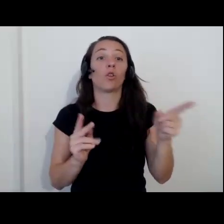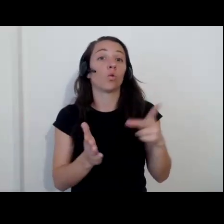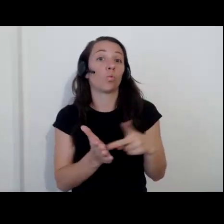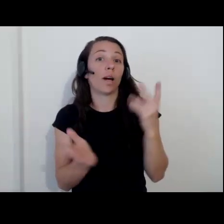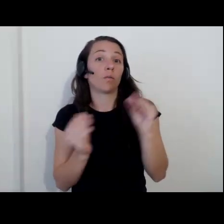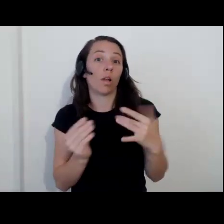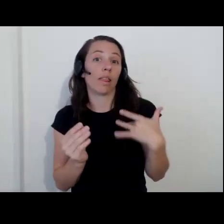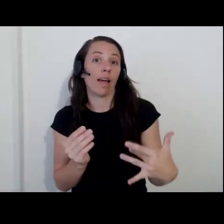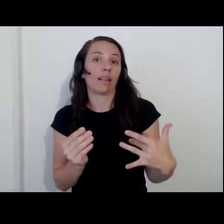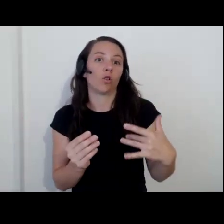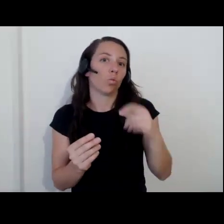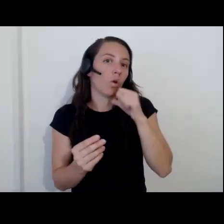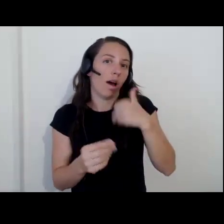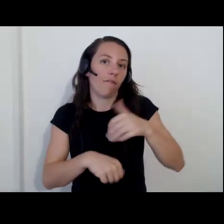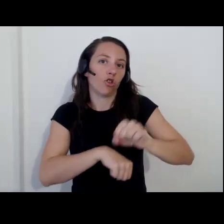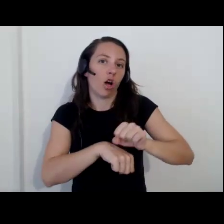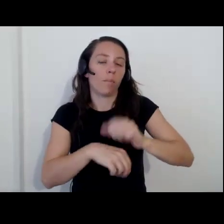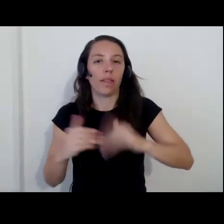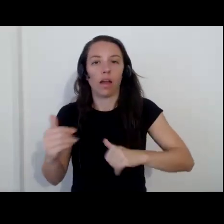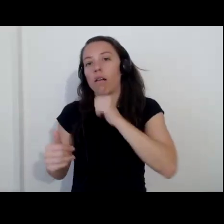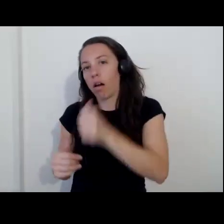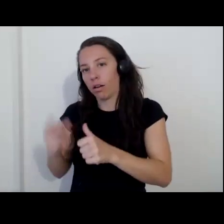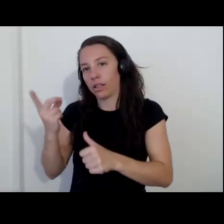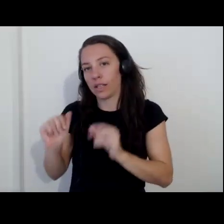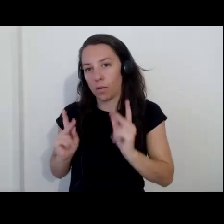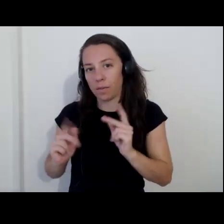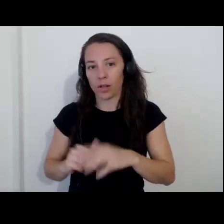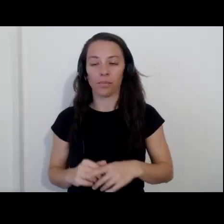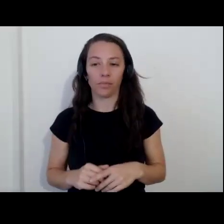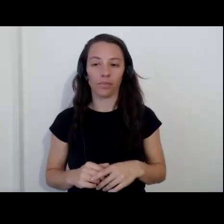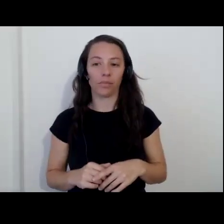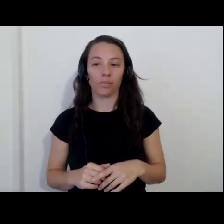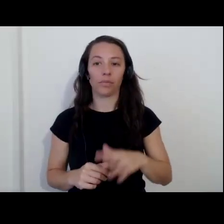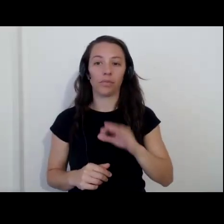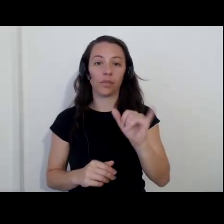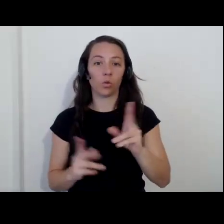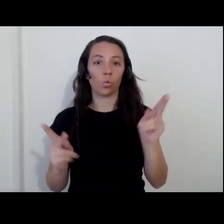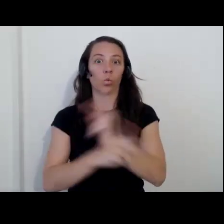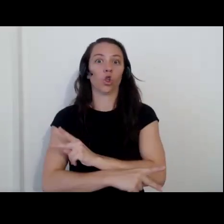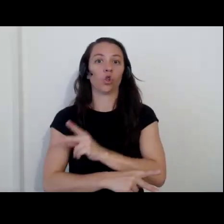be unemployed than non Disabled people and this is far, far worse for those with intersectional identities.